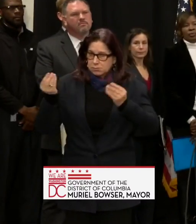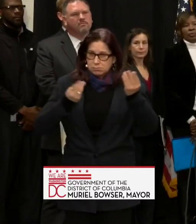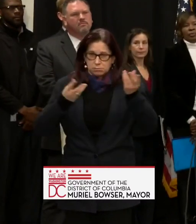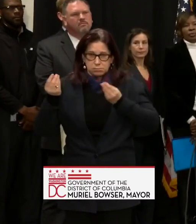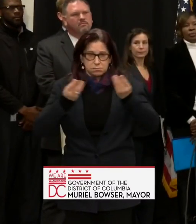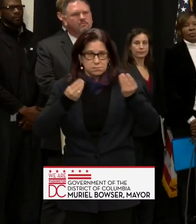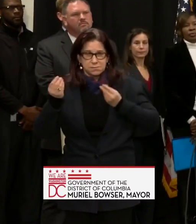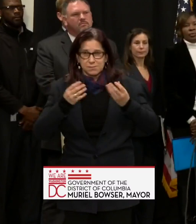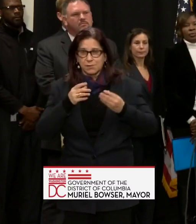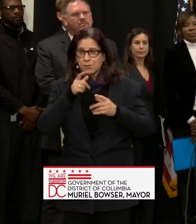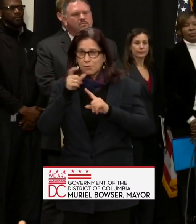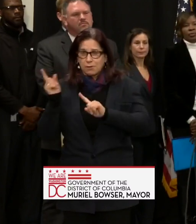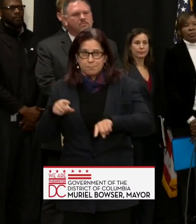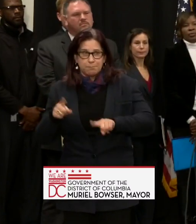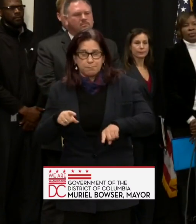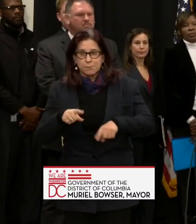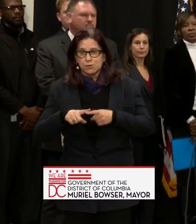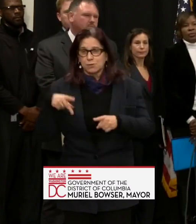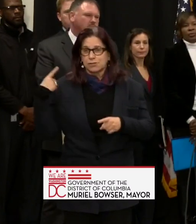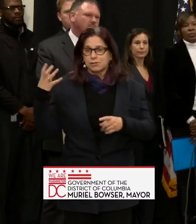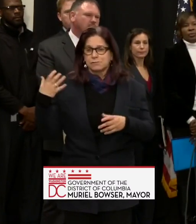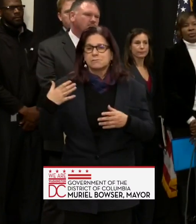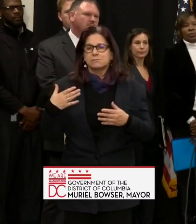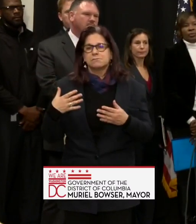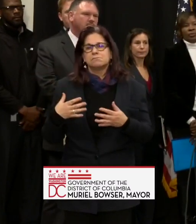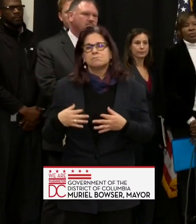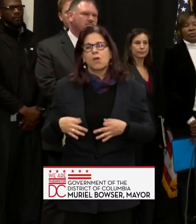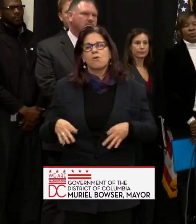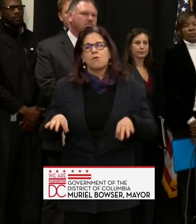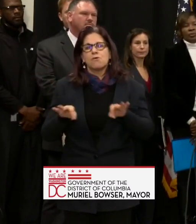SO THAT THEY KNOW HOW TO ACCESS ALL OF THE EVENTS CONVENIENTLY